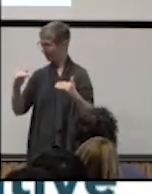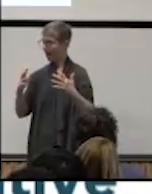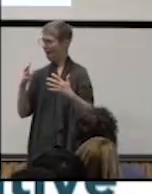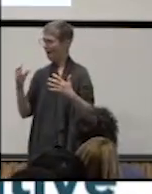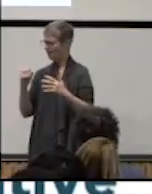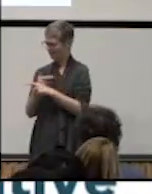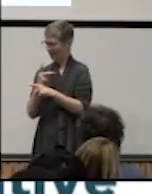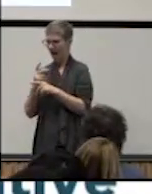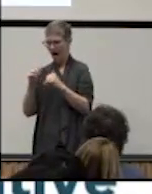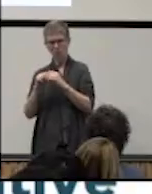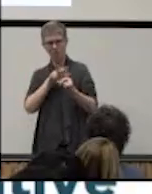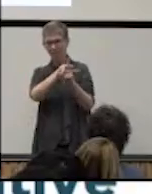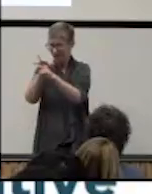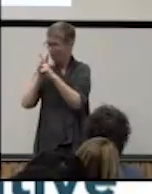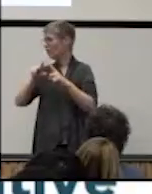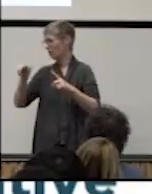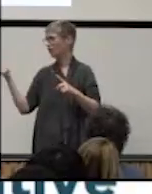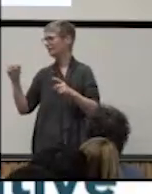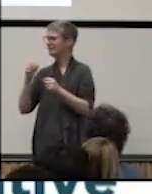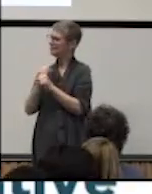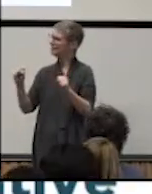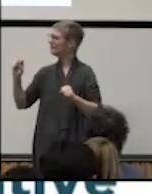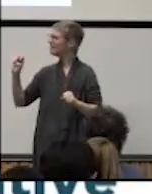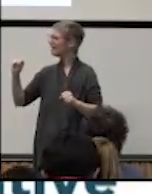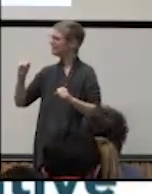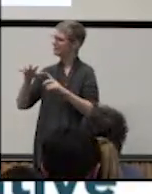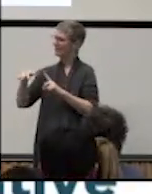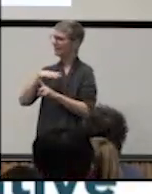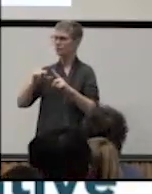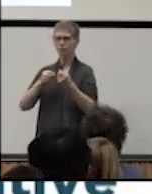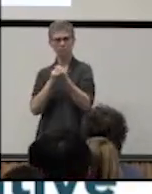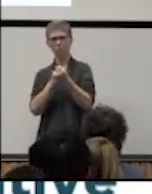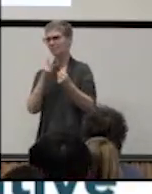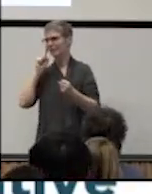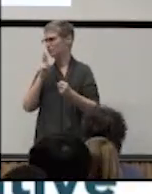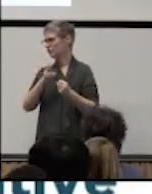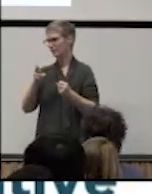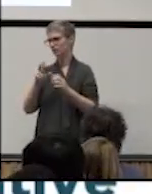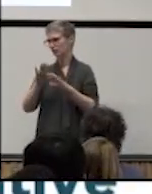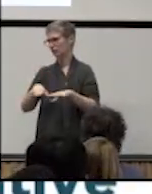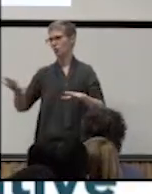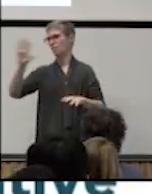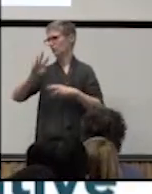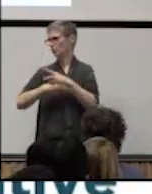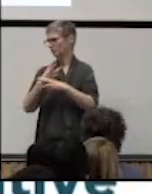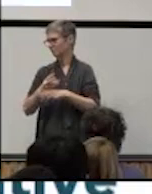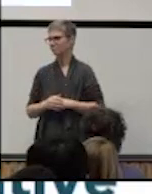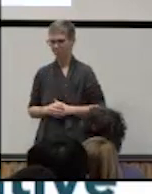how to scale this through other safety net settings that support deaf and hard of hearing children across the world.